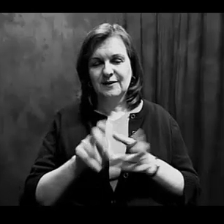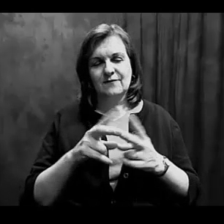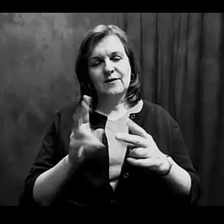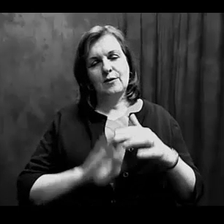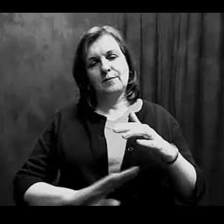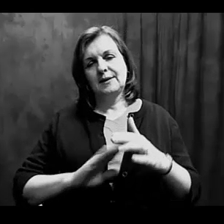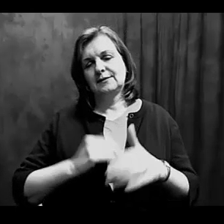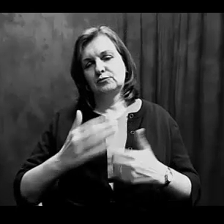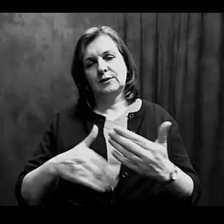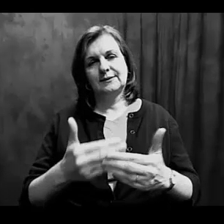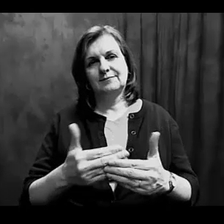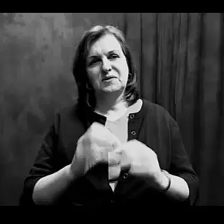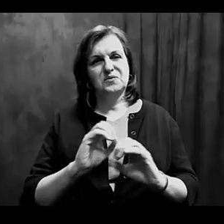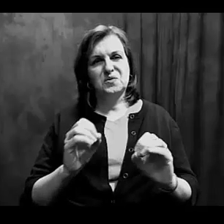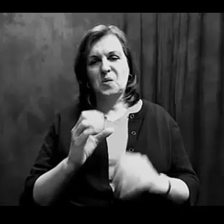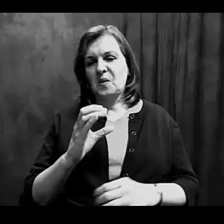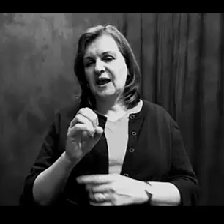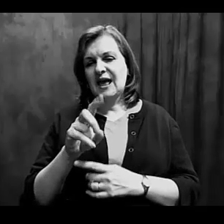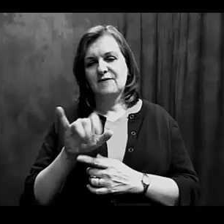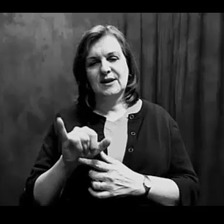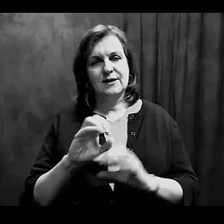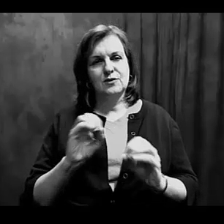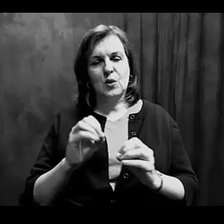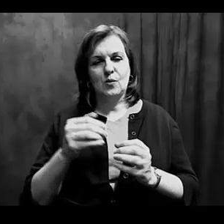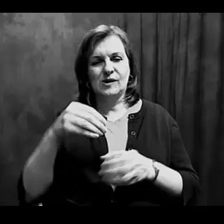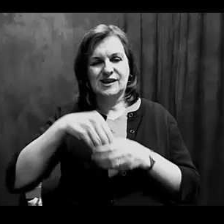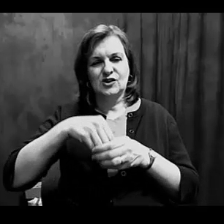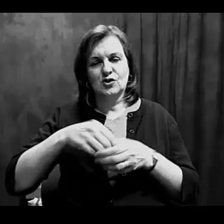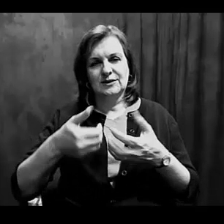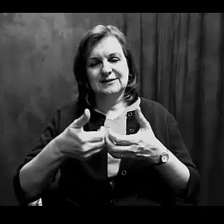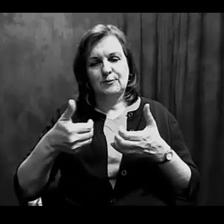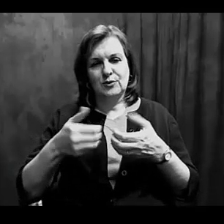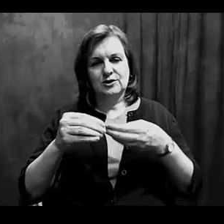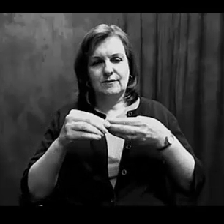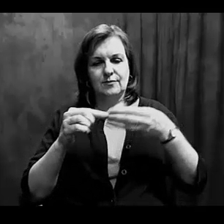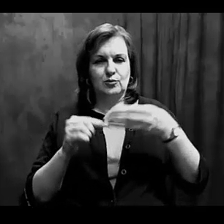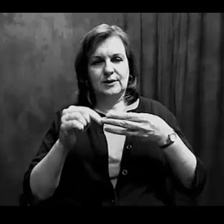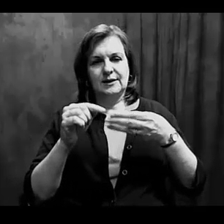because there's no cavity there's no internal separation